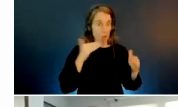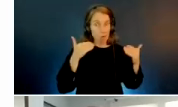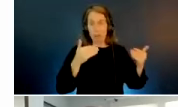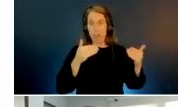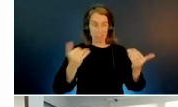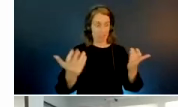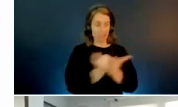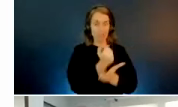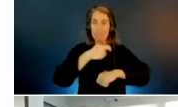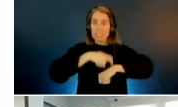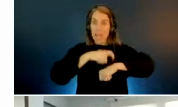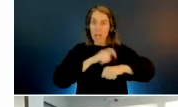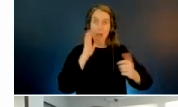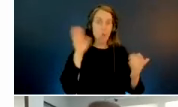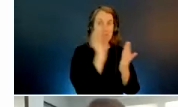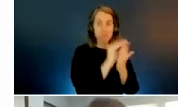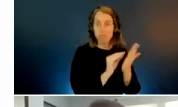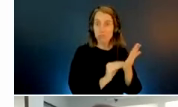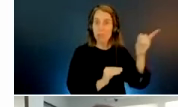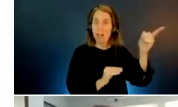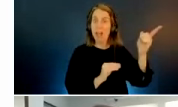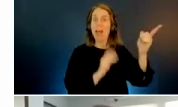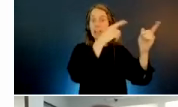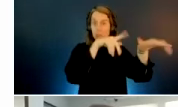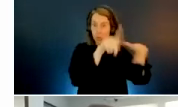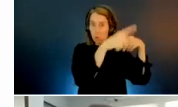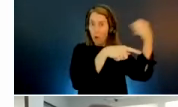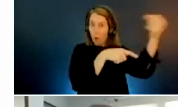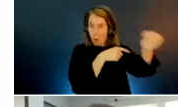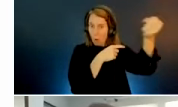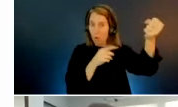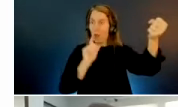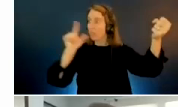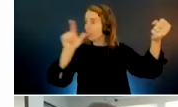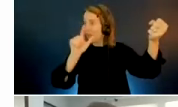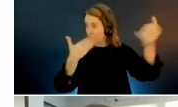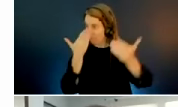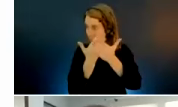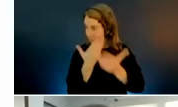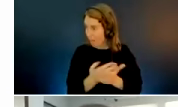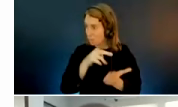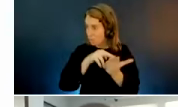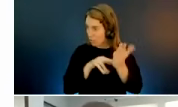verify later um and that's what will happen with that kind of ballot um we can go to the next slide